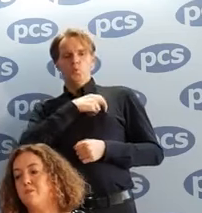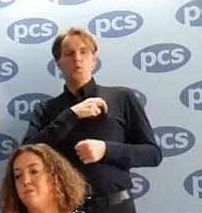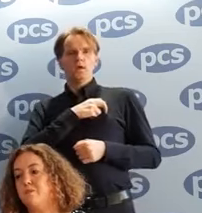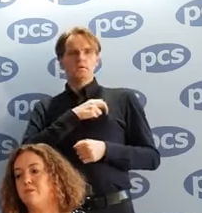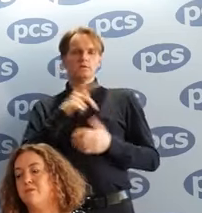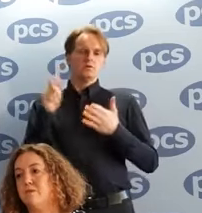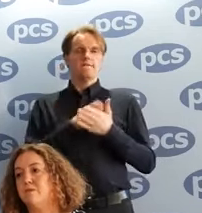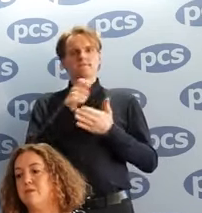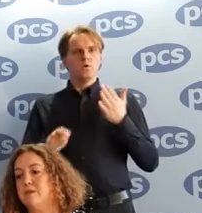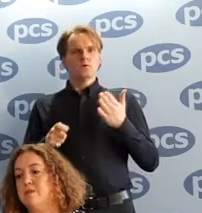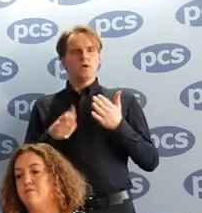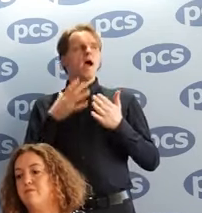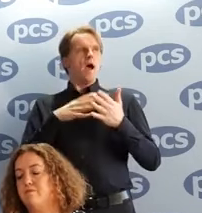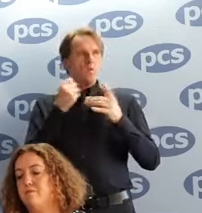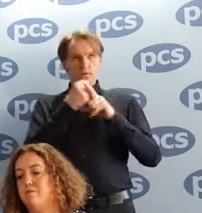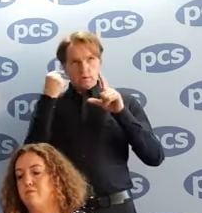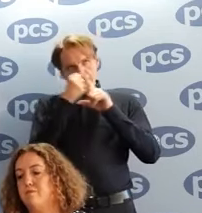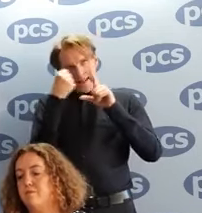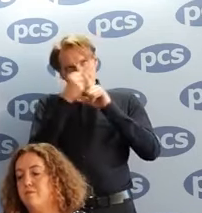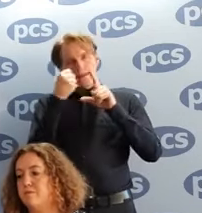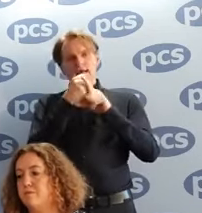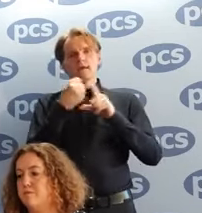that people have a right to vote but that's not going to happen in the next